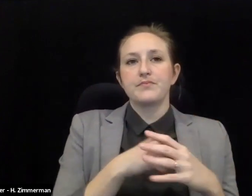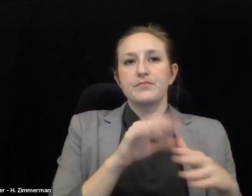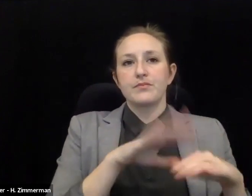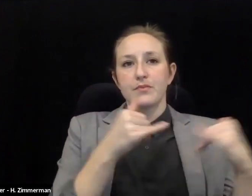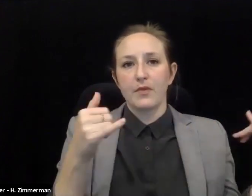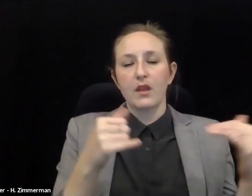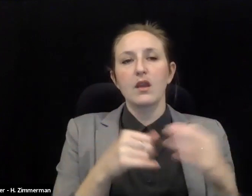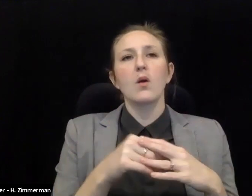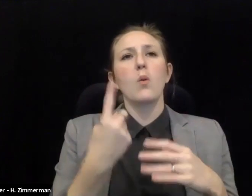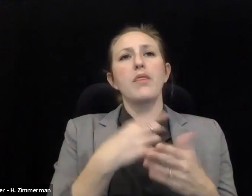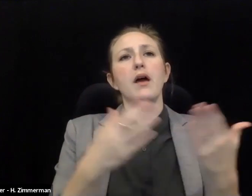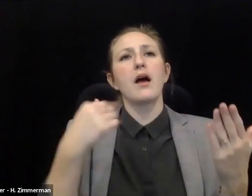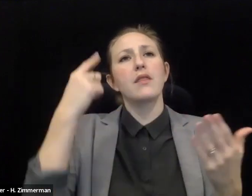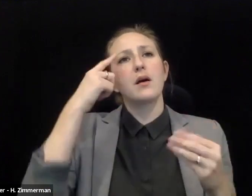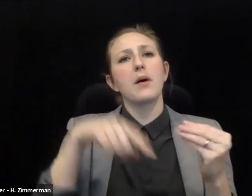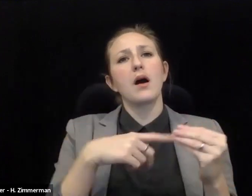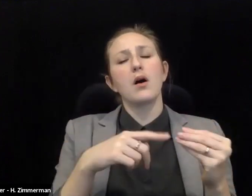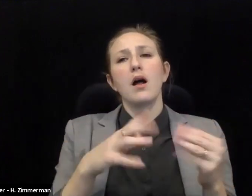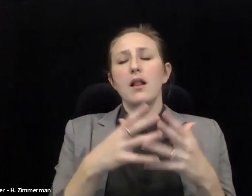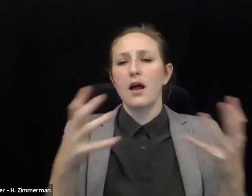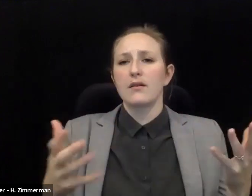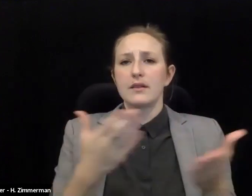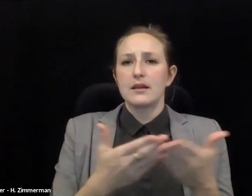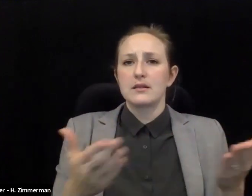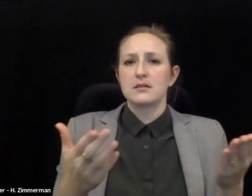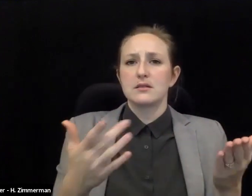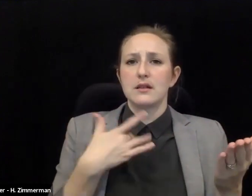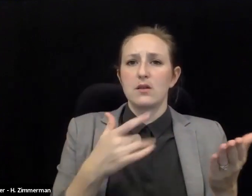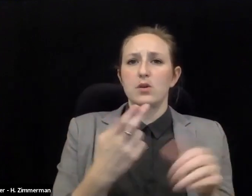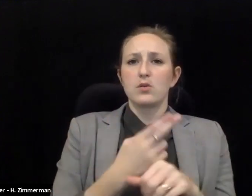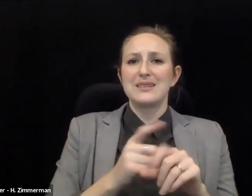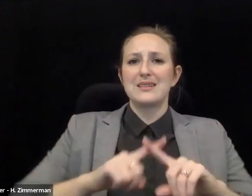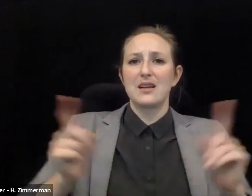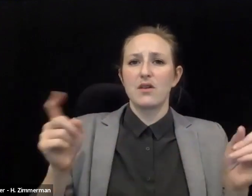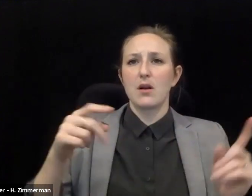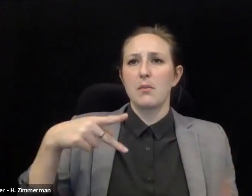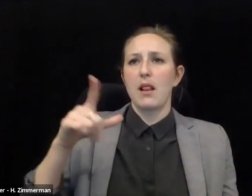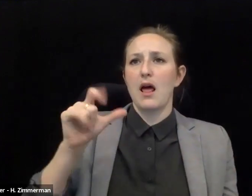you know a lot of time when using different platforms and the some of the platform,